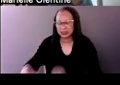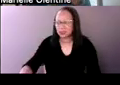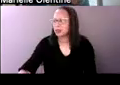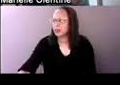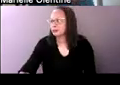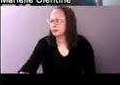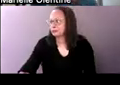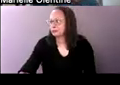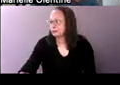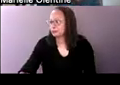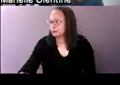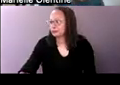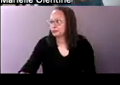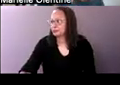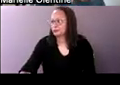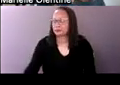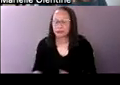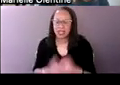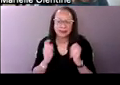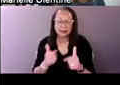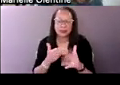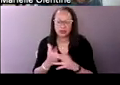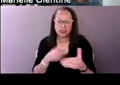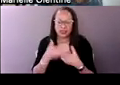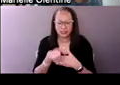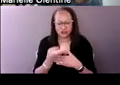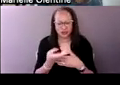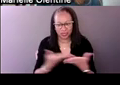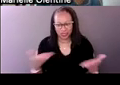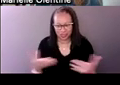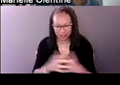Marielle, even though we've been doing this for years, we also don't know every single festival and